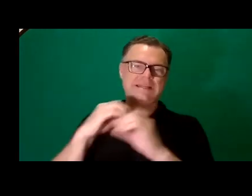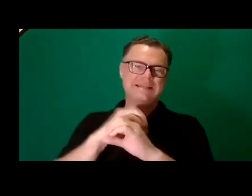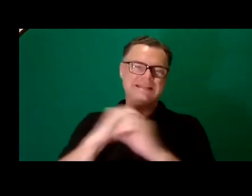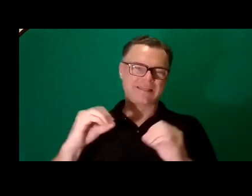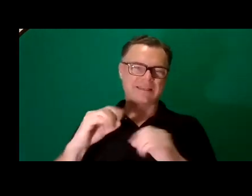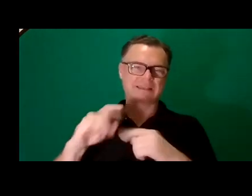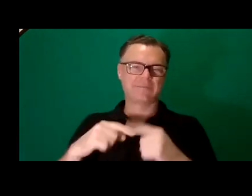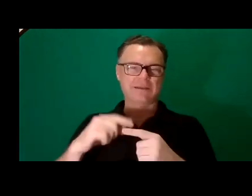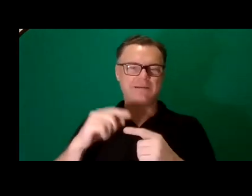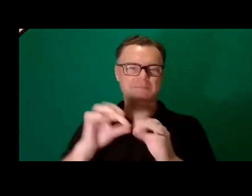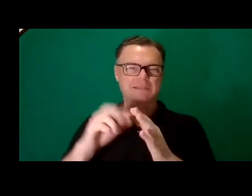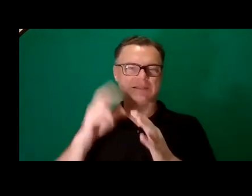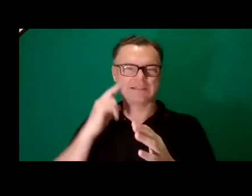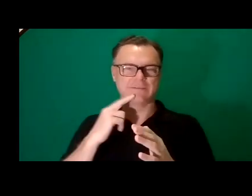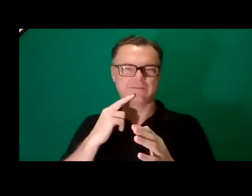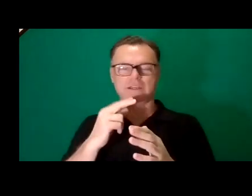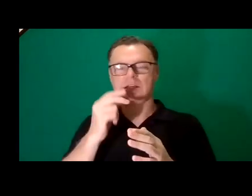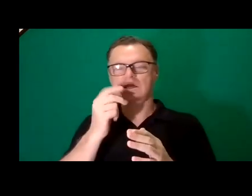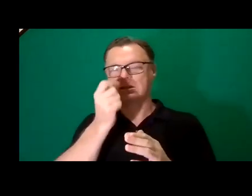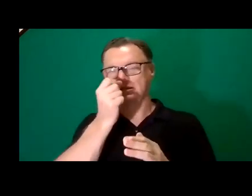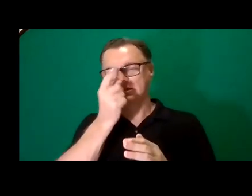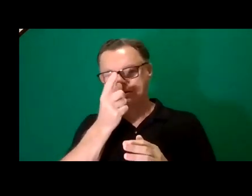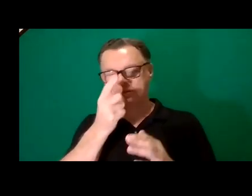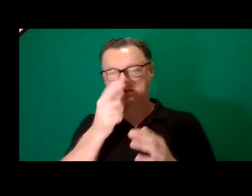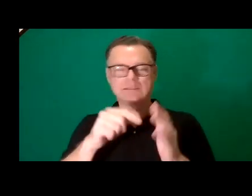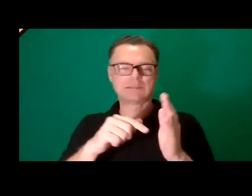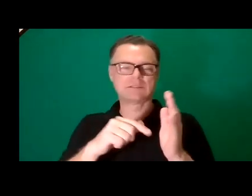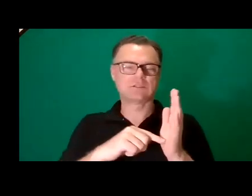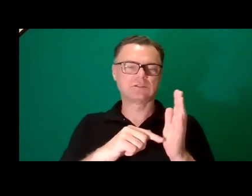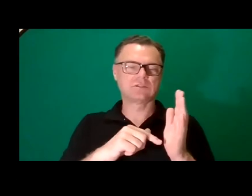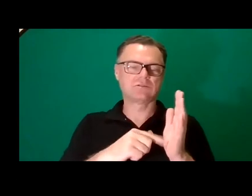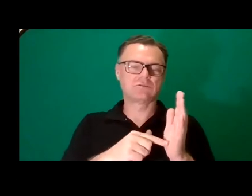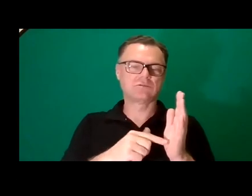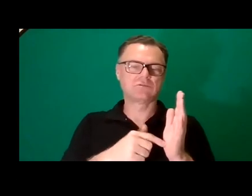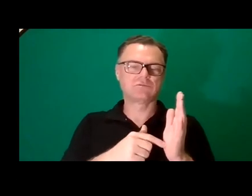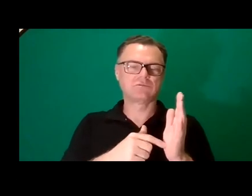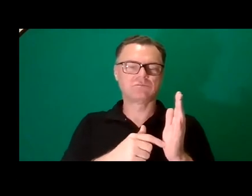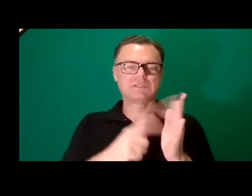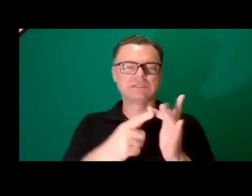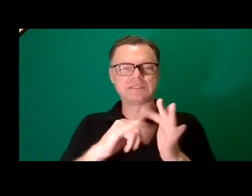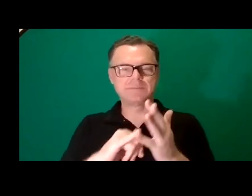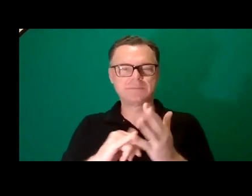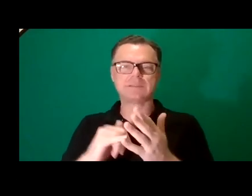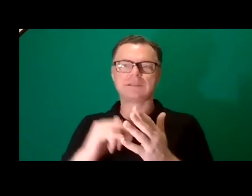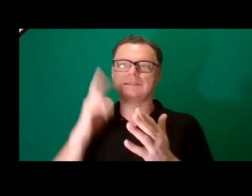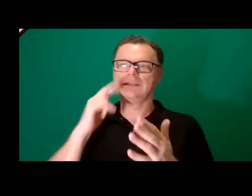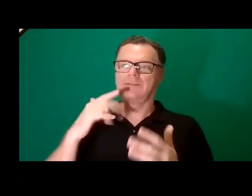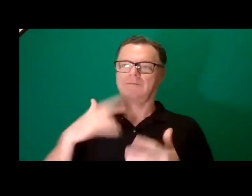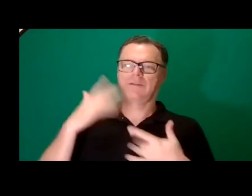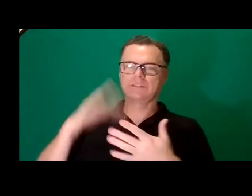tricks and tips of how to survive in the world have come from other people who've lived that experience.